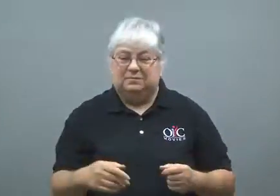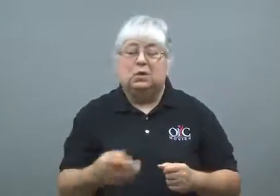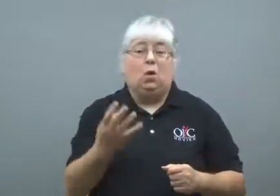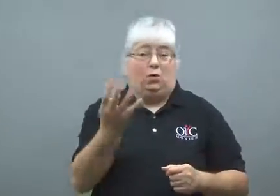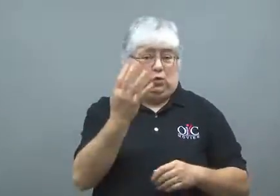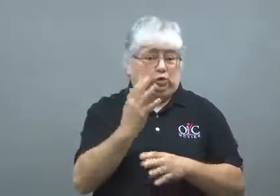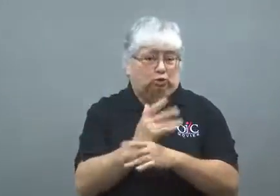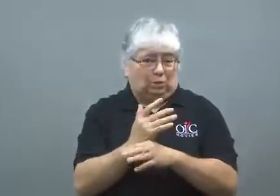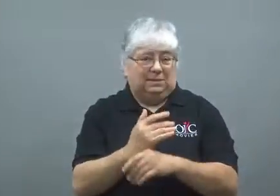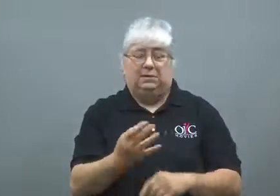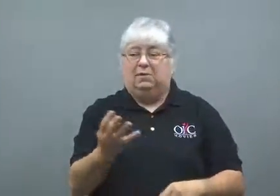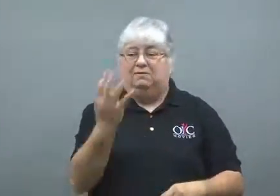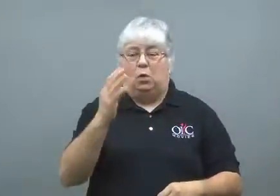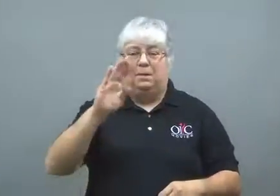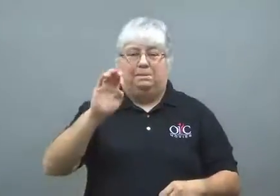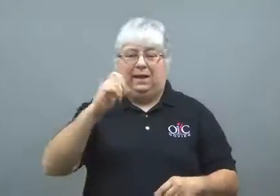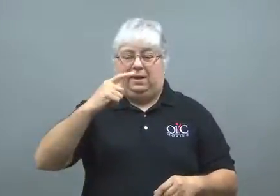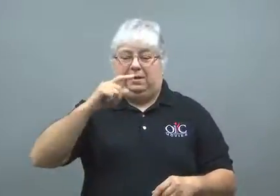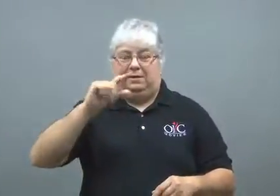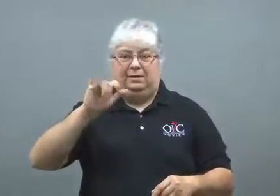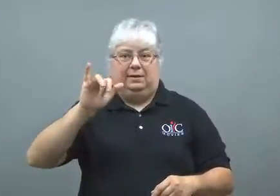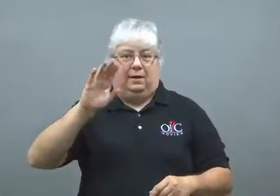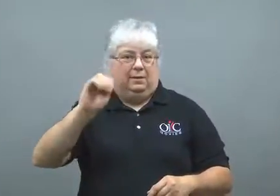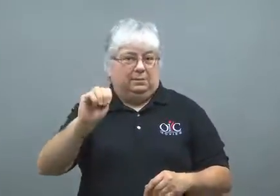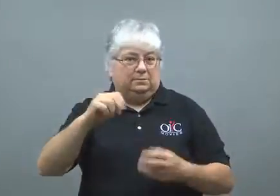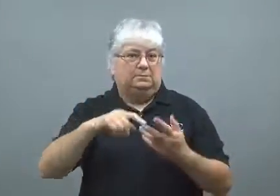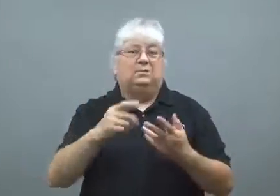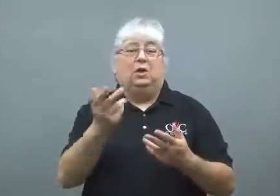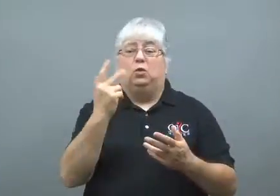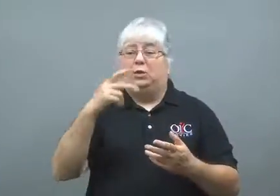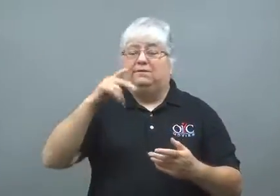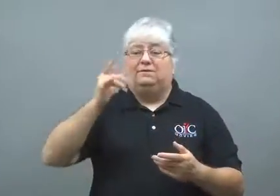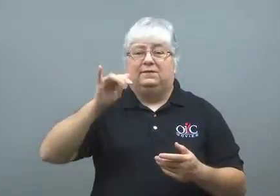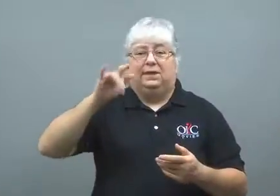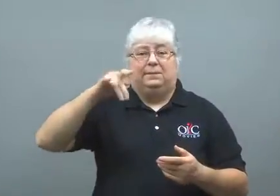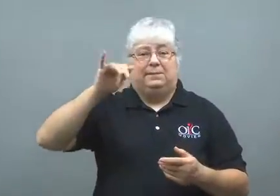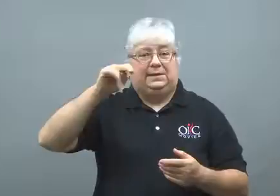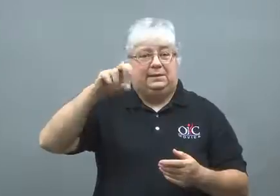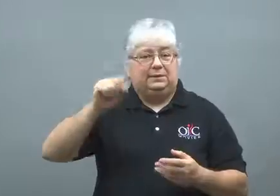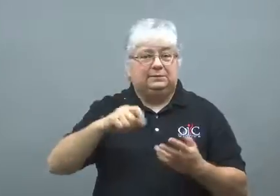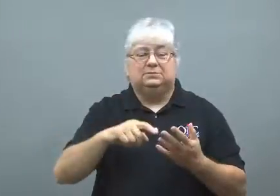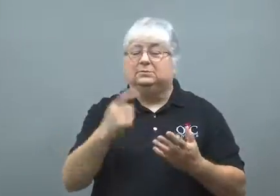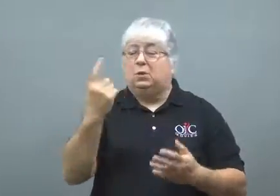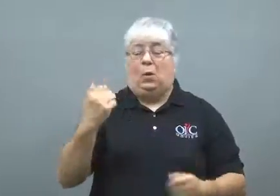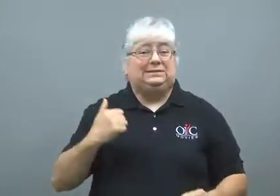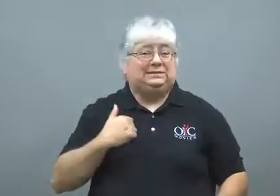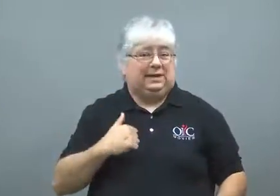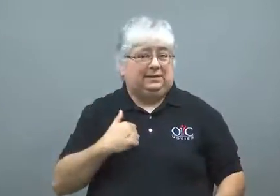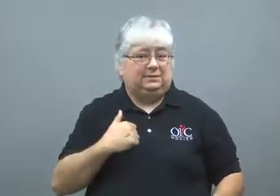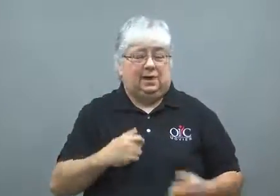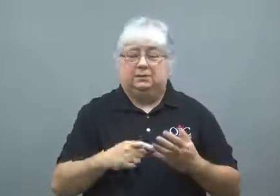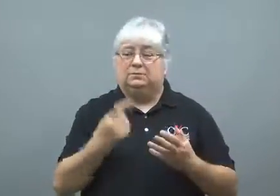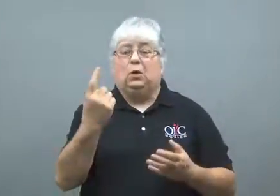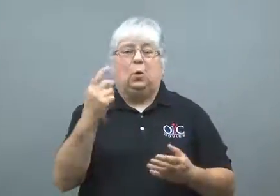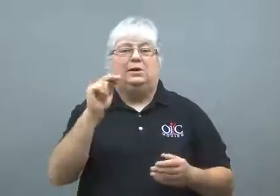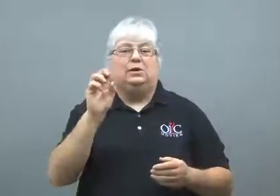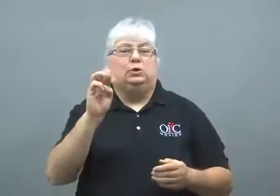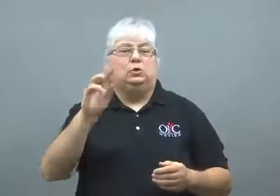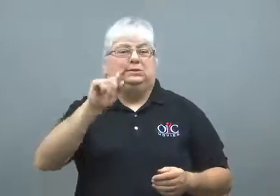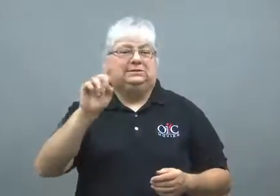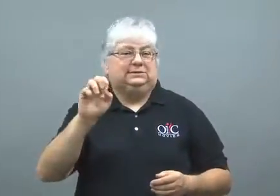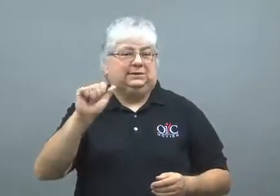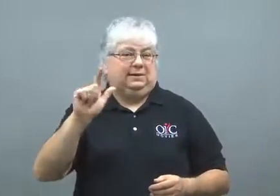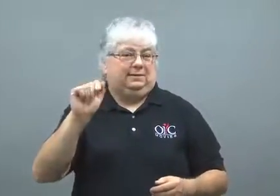Four were German, four were Belgian, three were Filipino,